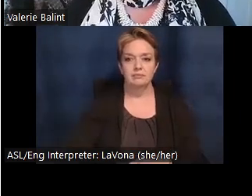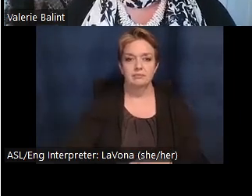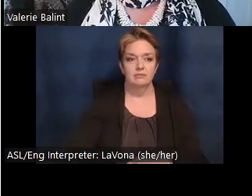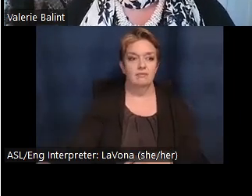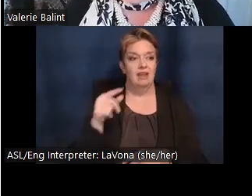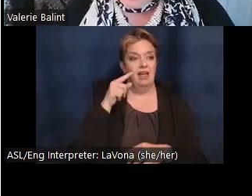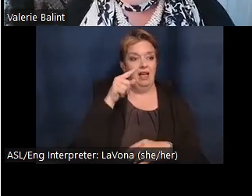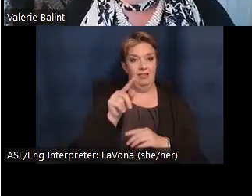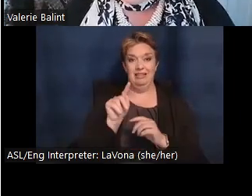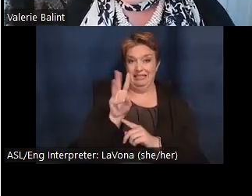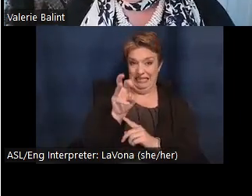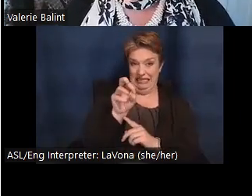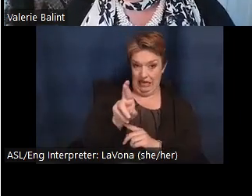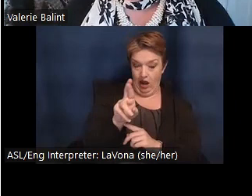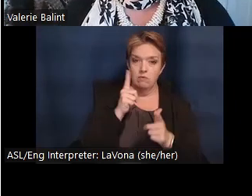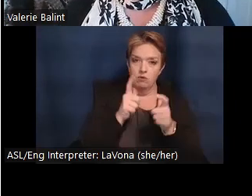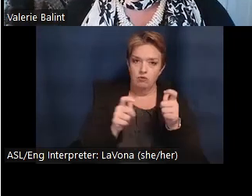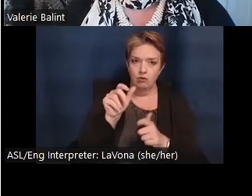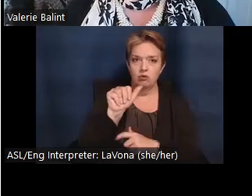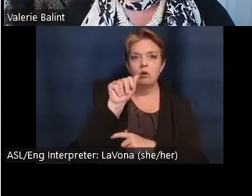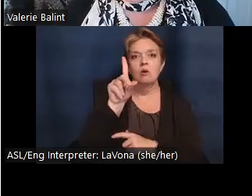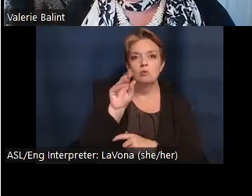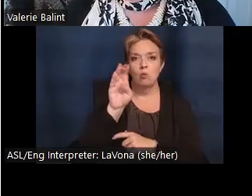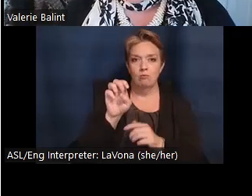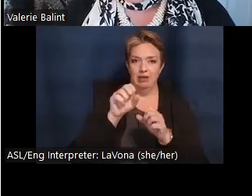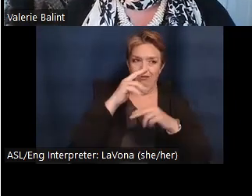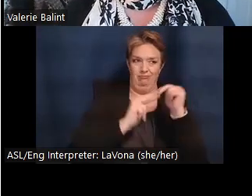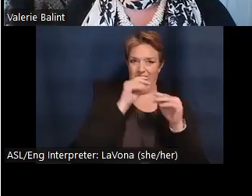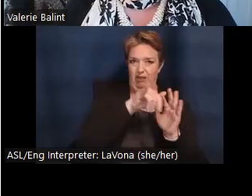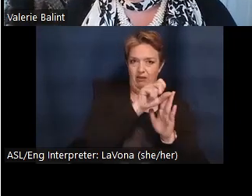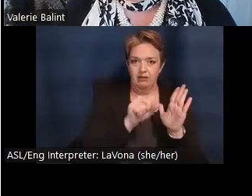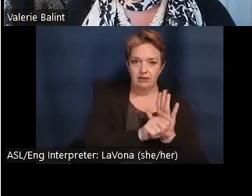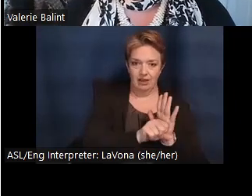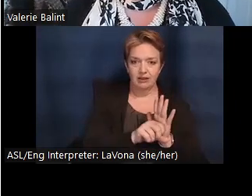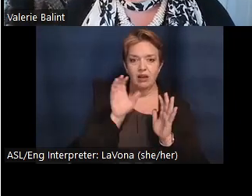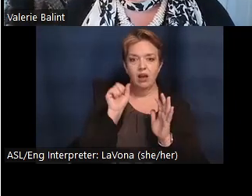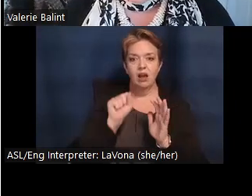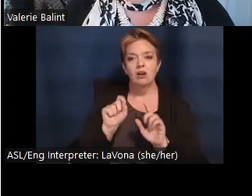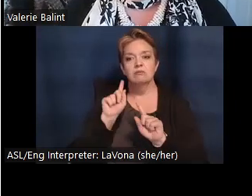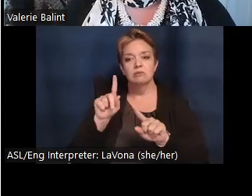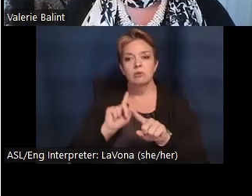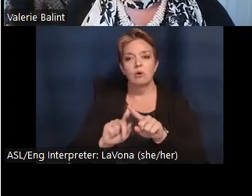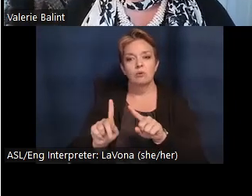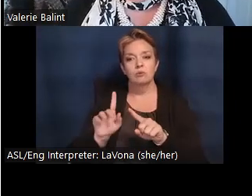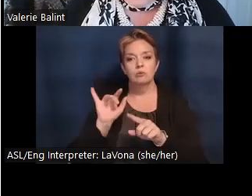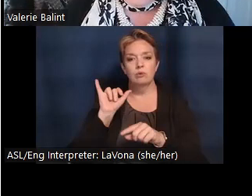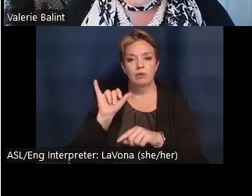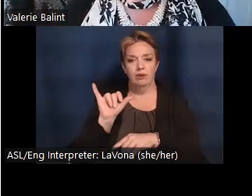Take in a live performance or view some of the 100 pots by Tiwa artists recently– and rightfully–